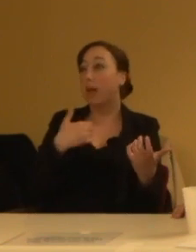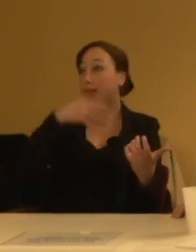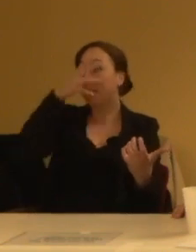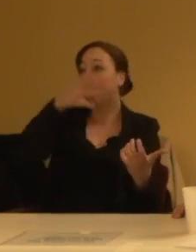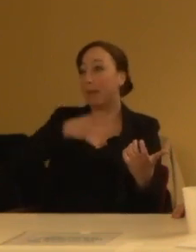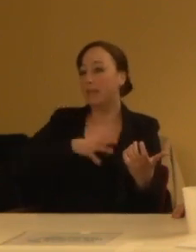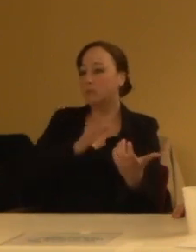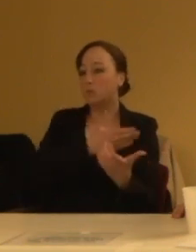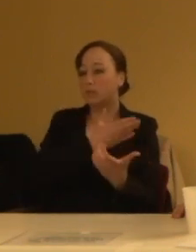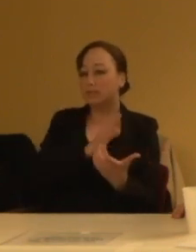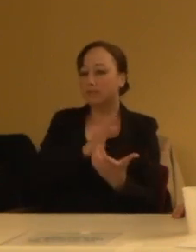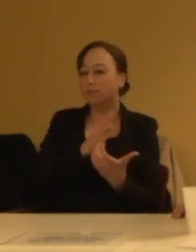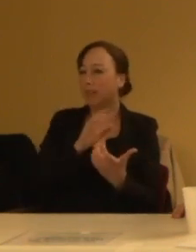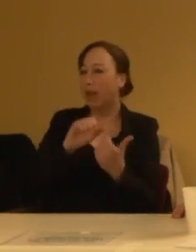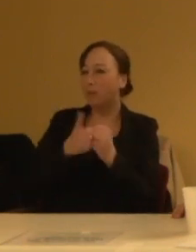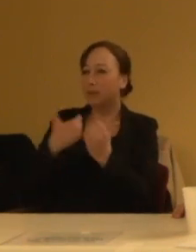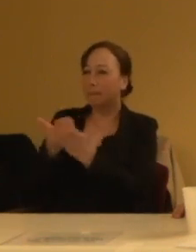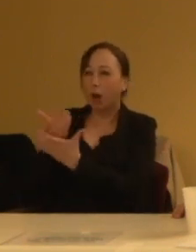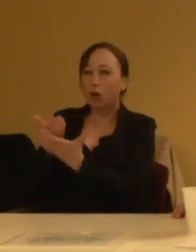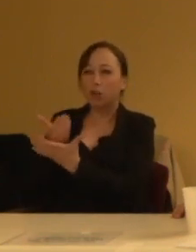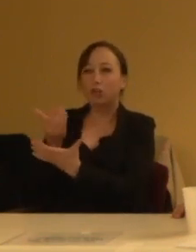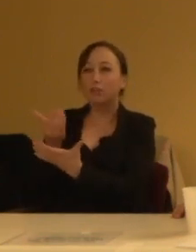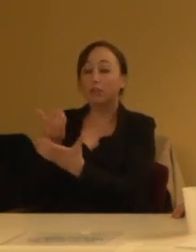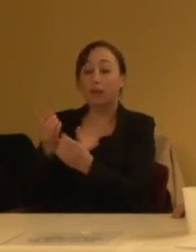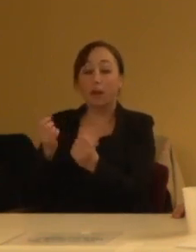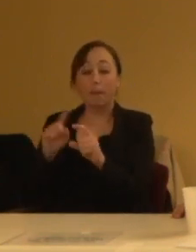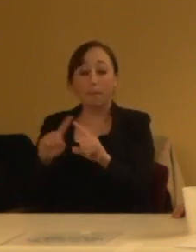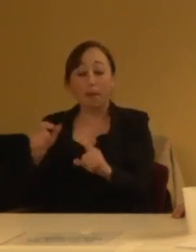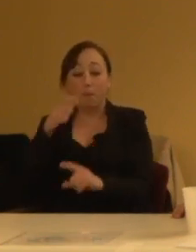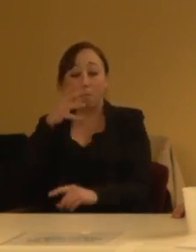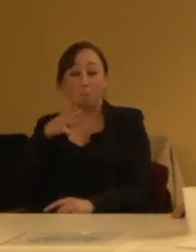but a modern music concert that is full of the work by women is an exception."